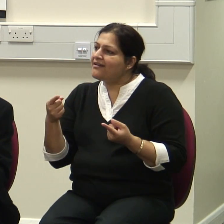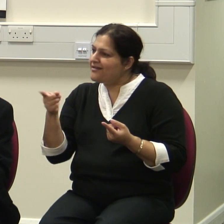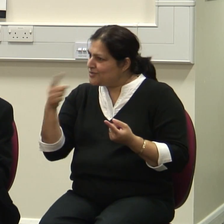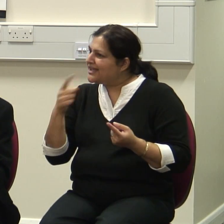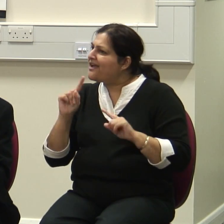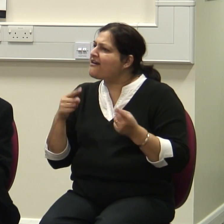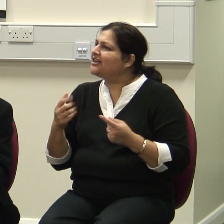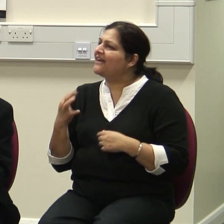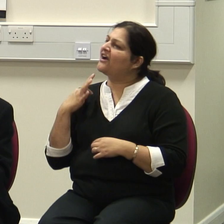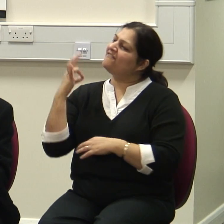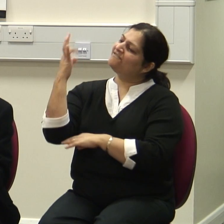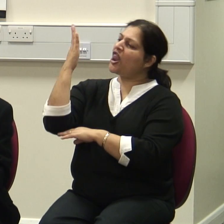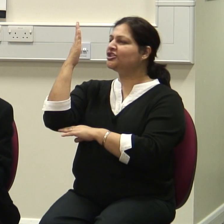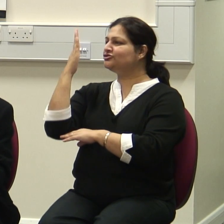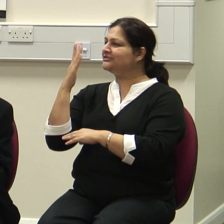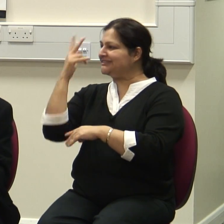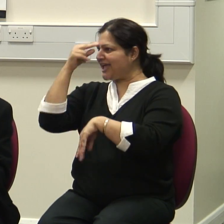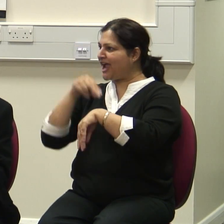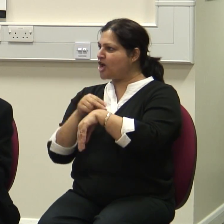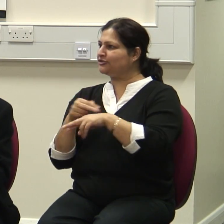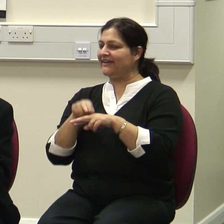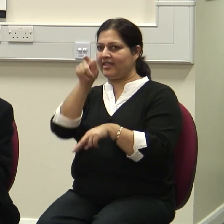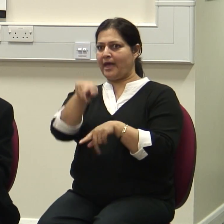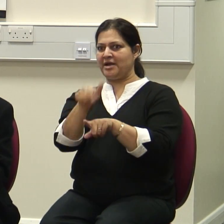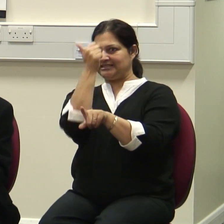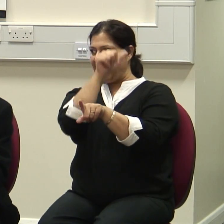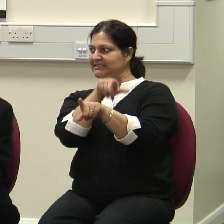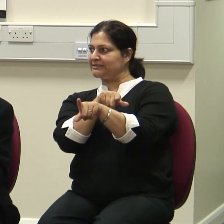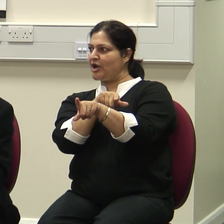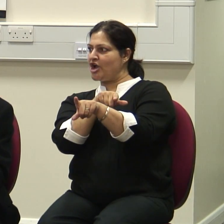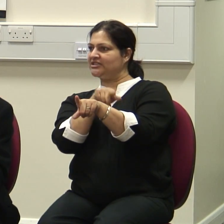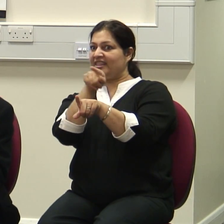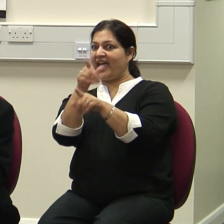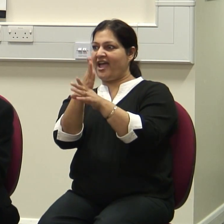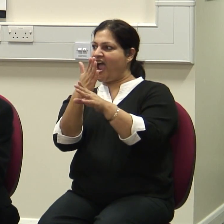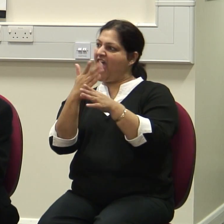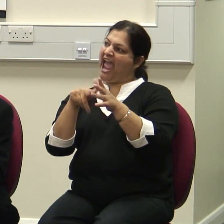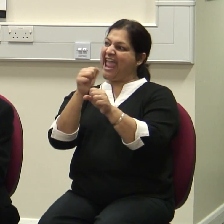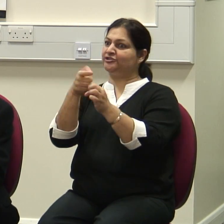where the expert to whom you go is in fact an agent of the state, has the power to lock